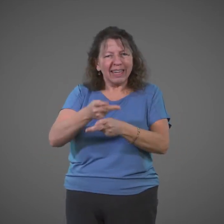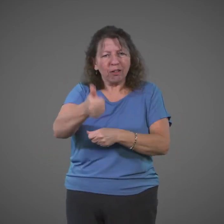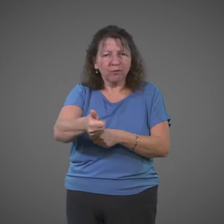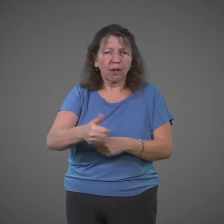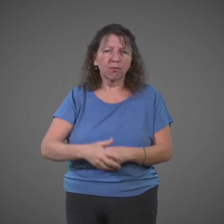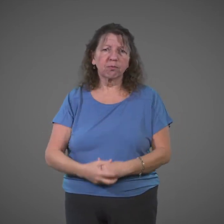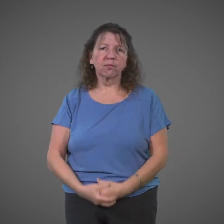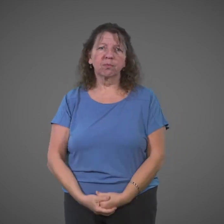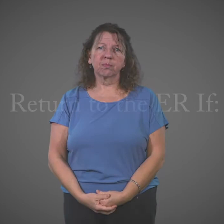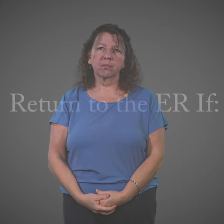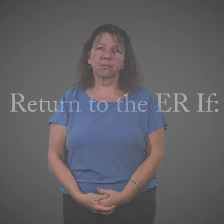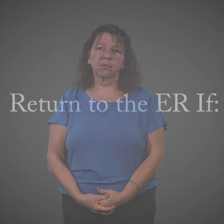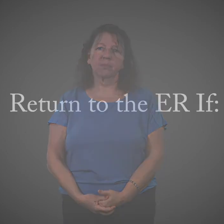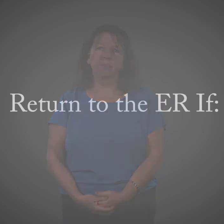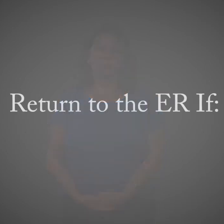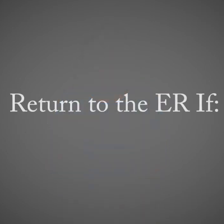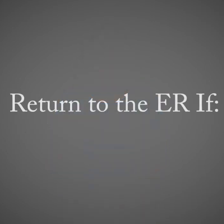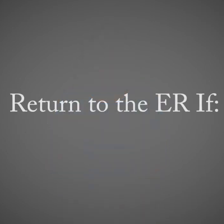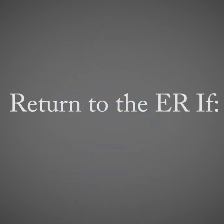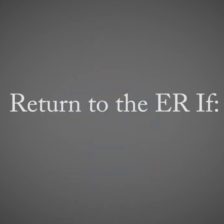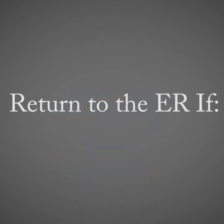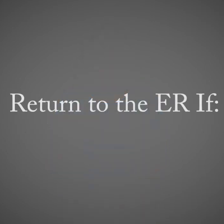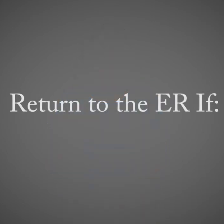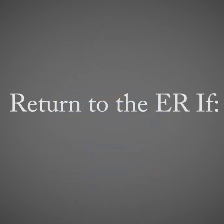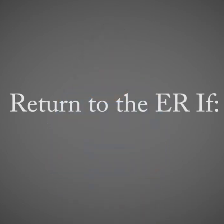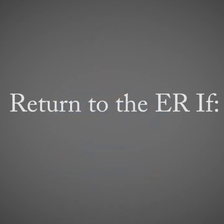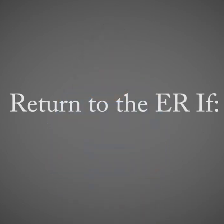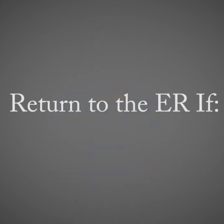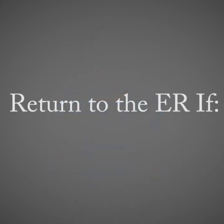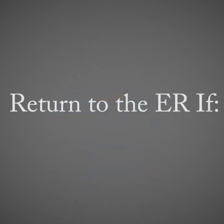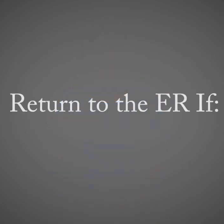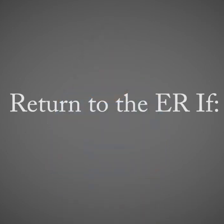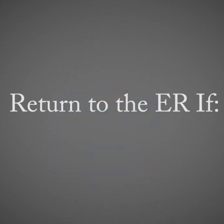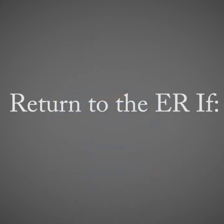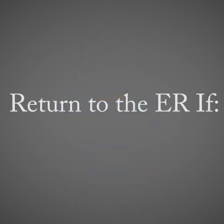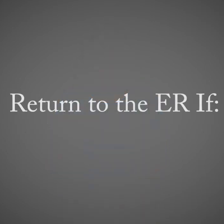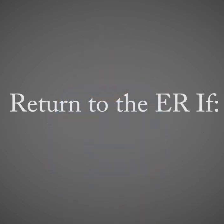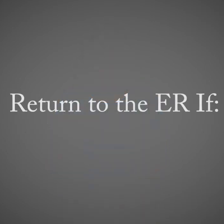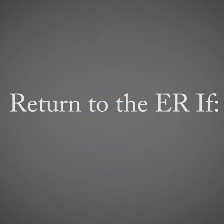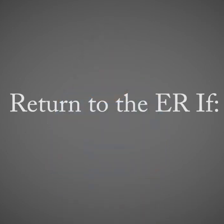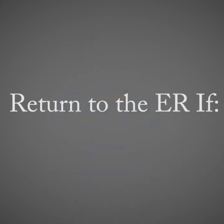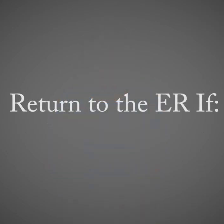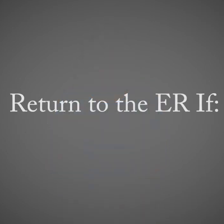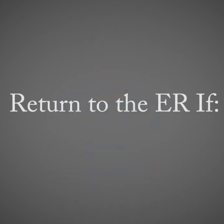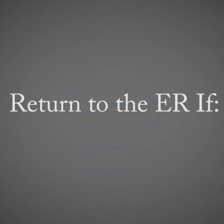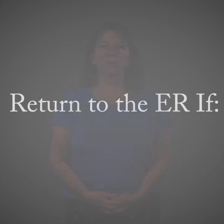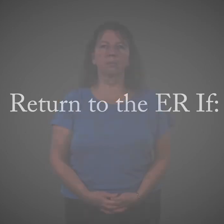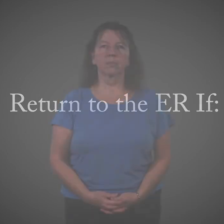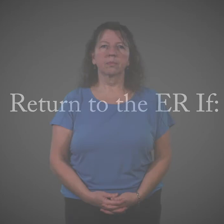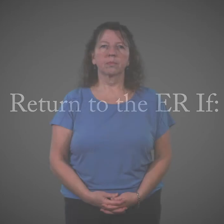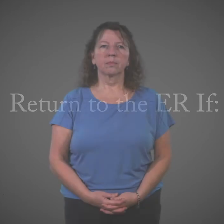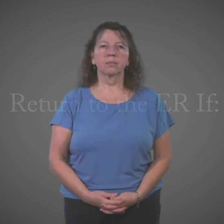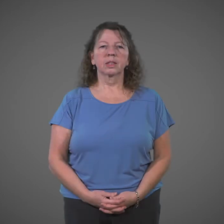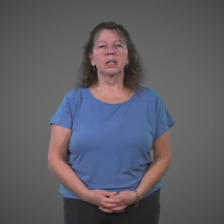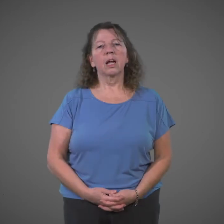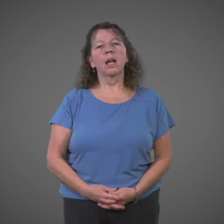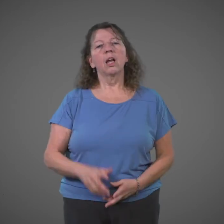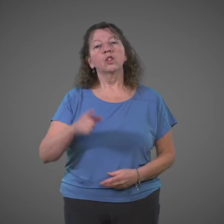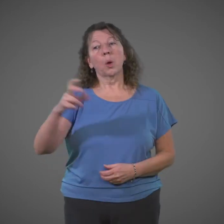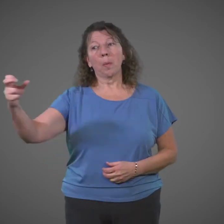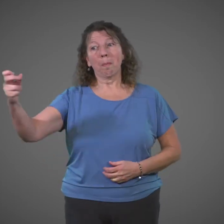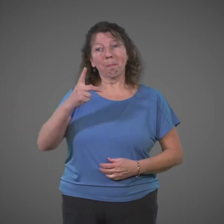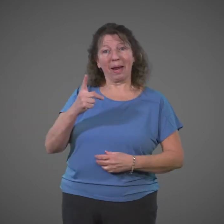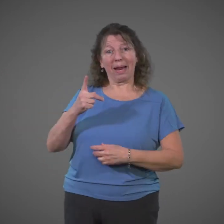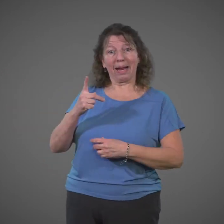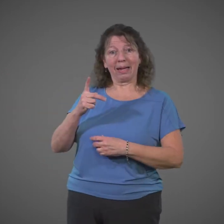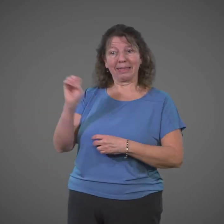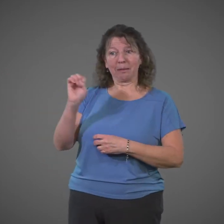Basically, you need to take care of yourself!